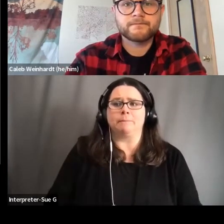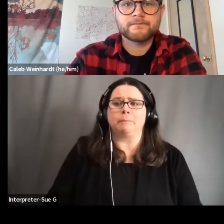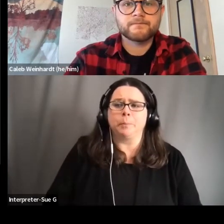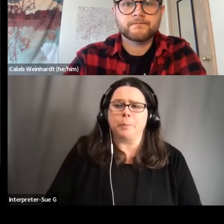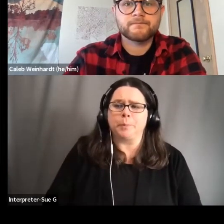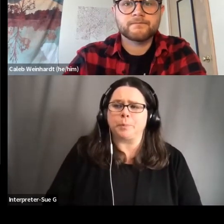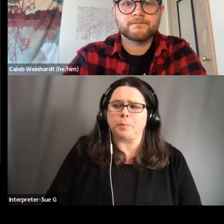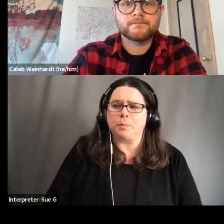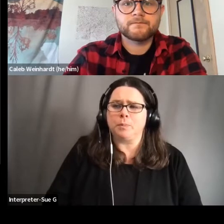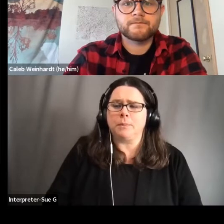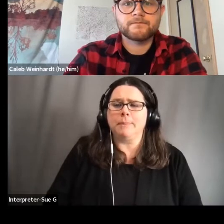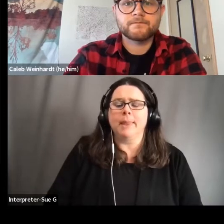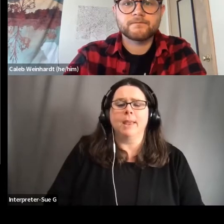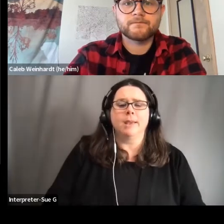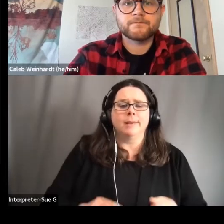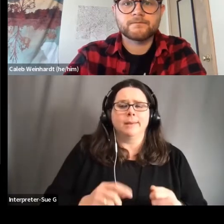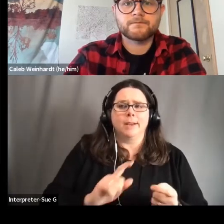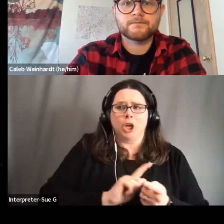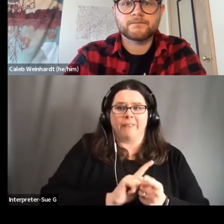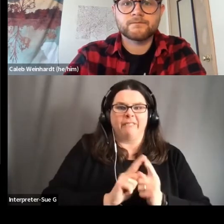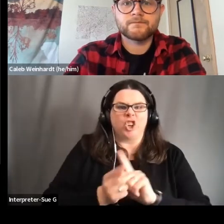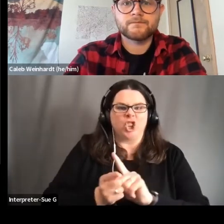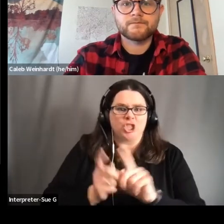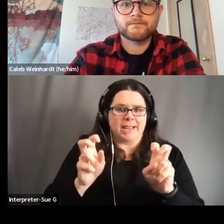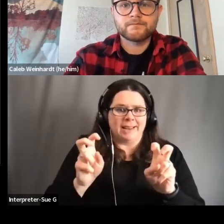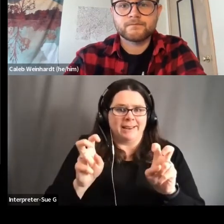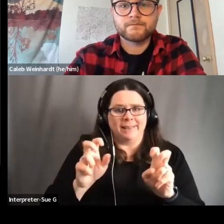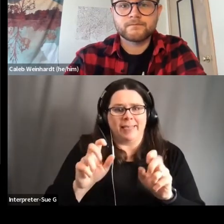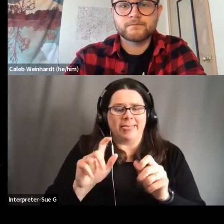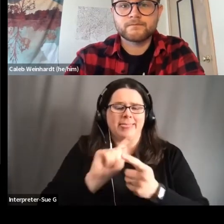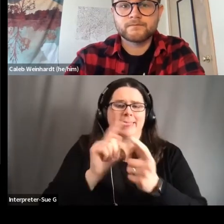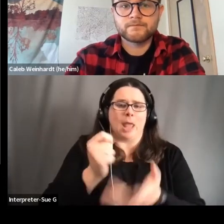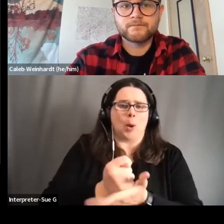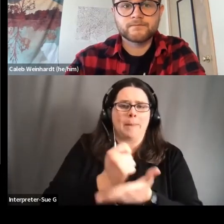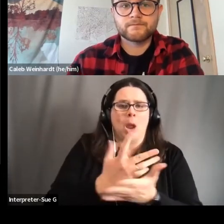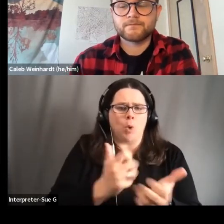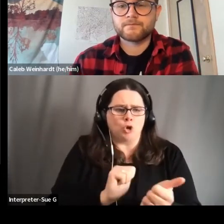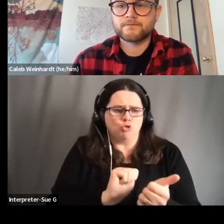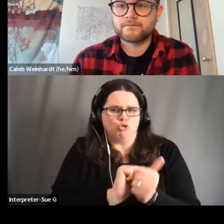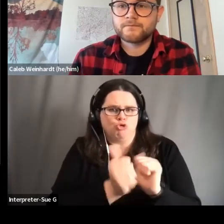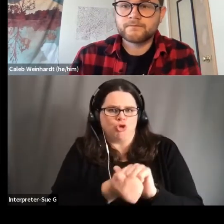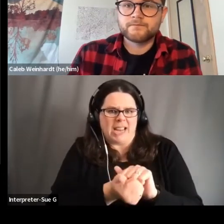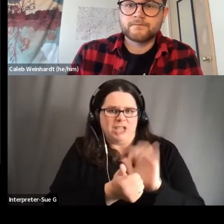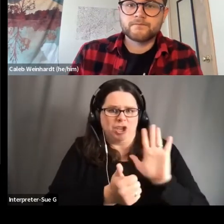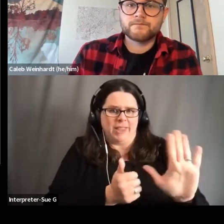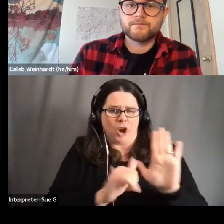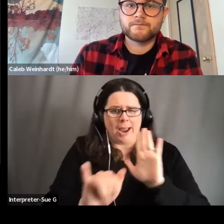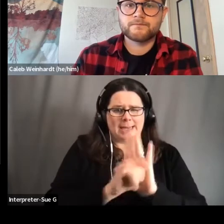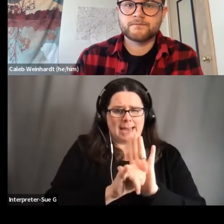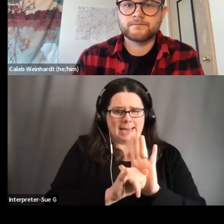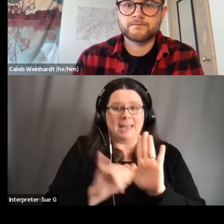Conversion therapy though still happens. People that want to try to change somebody's identity, that still is going on.